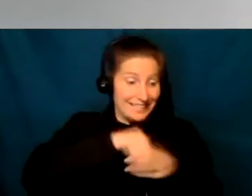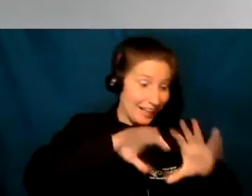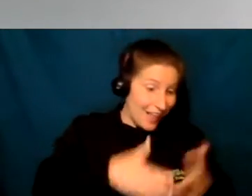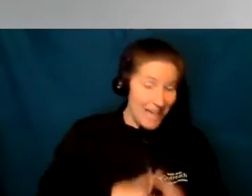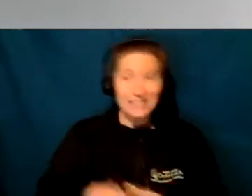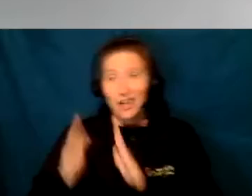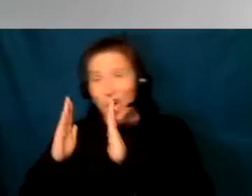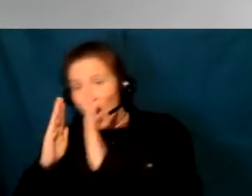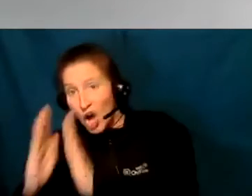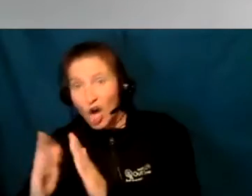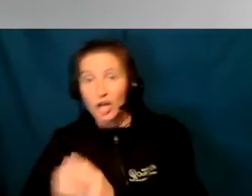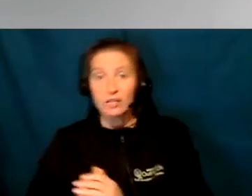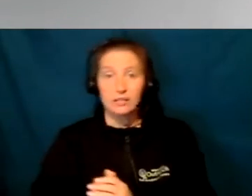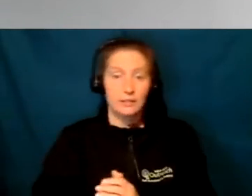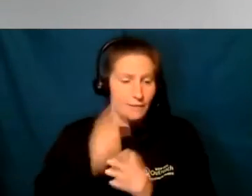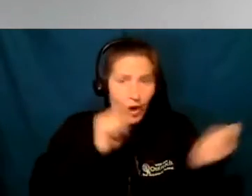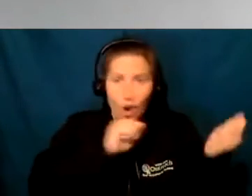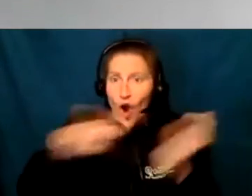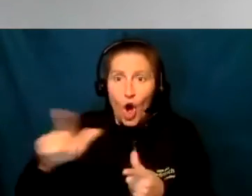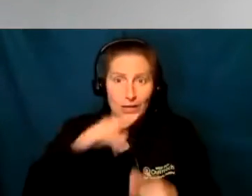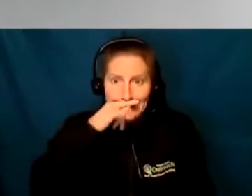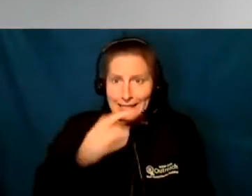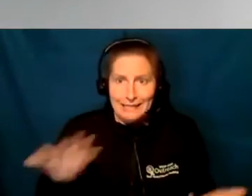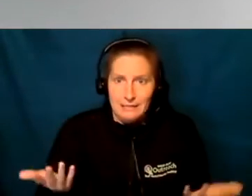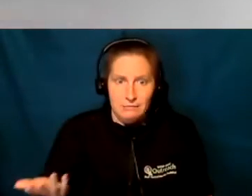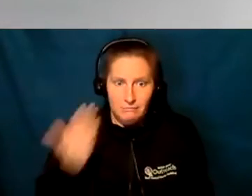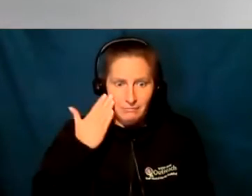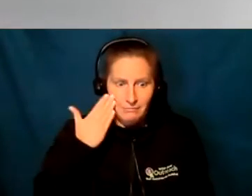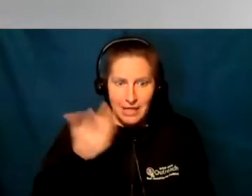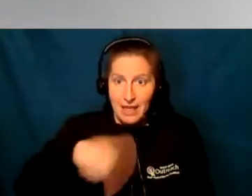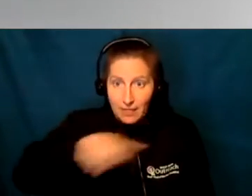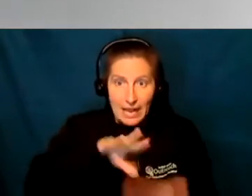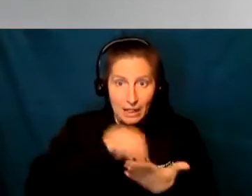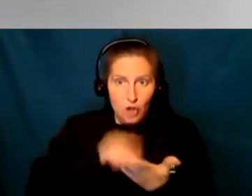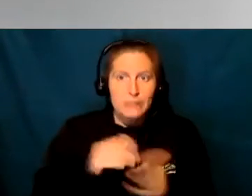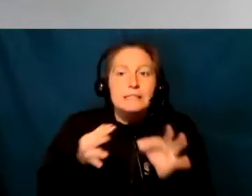that with all of our children, you know, they they learn these simple signs that they can use